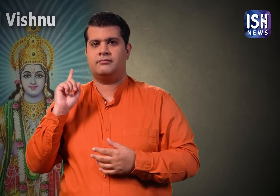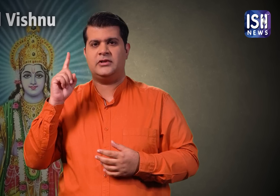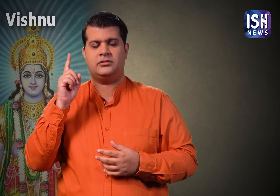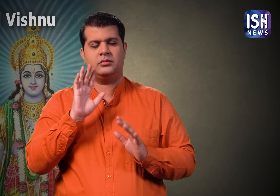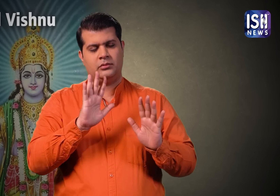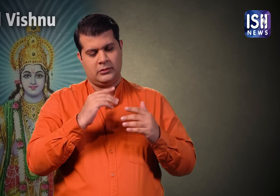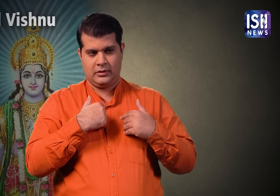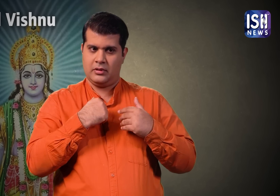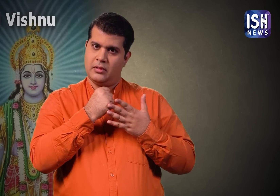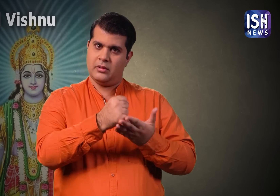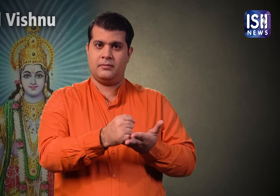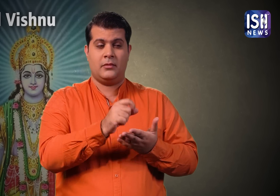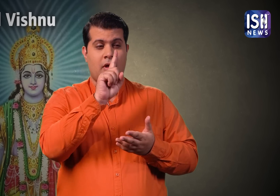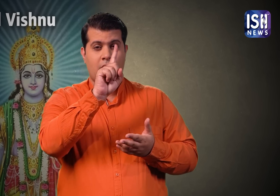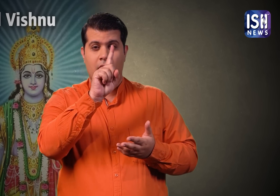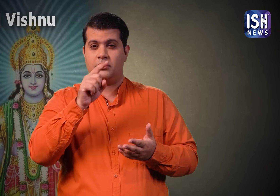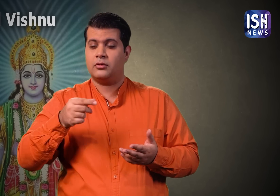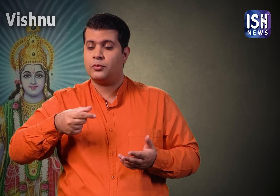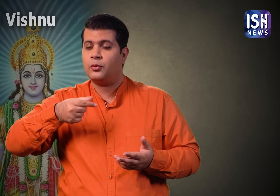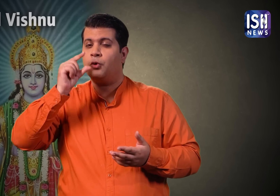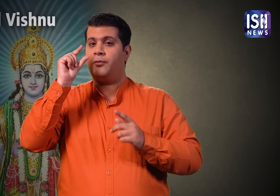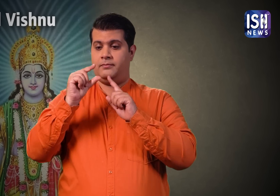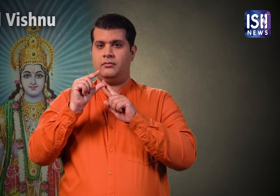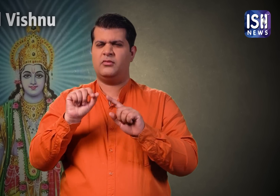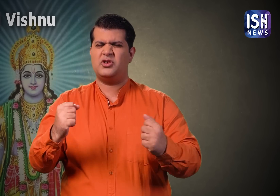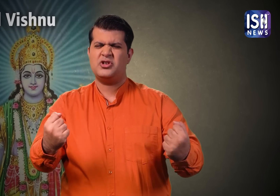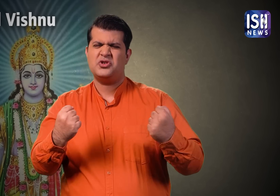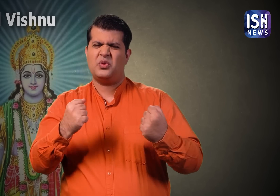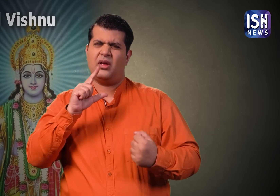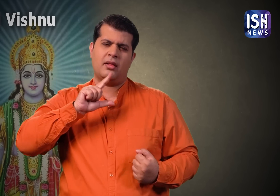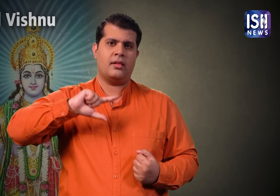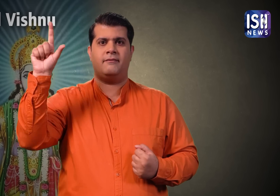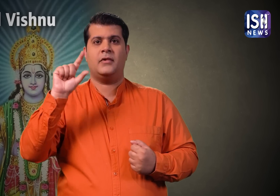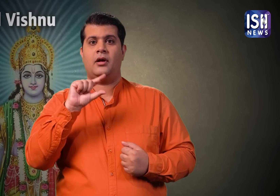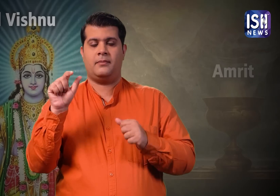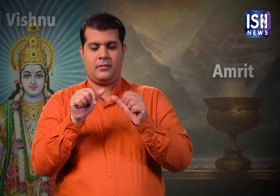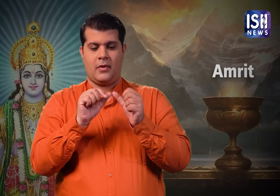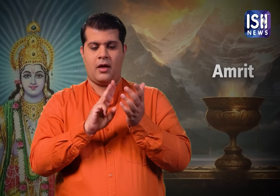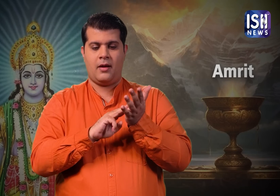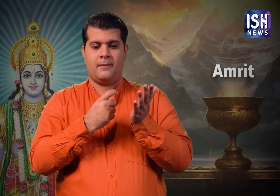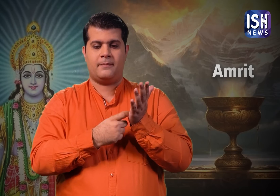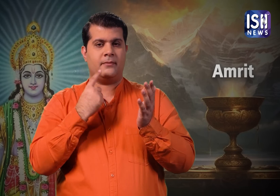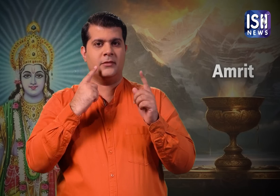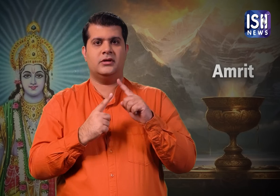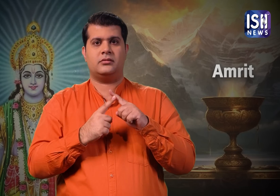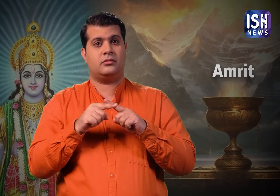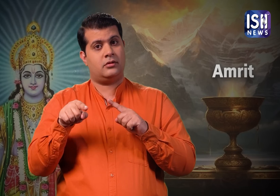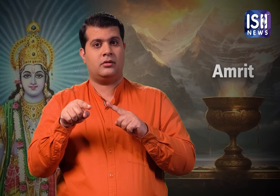Lord Vishnu agreed to help them and told them that they needed 'Amrit', a magical drink that makes them immortal.